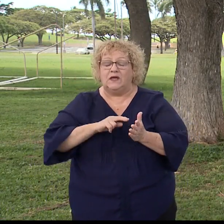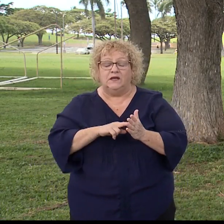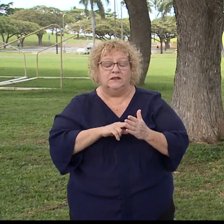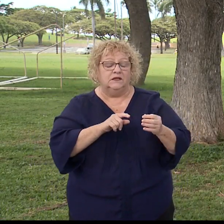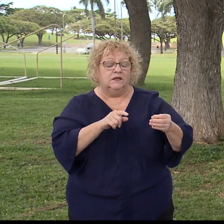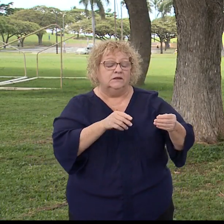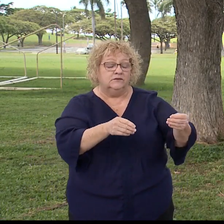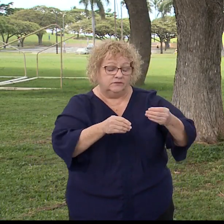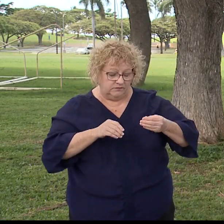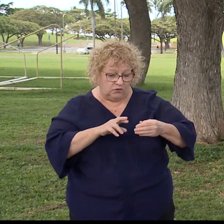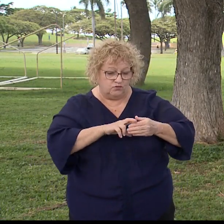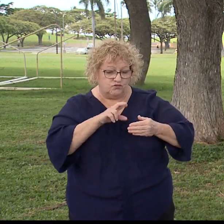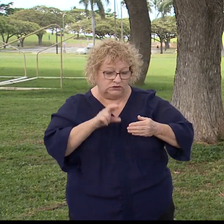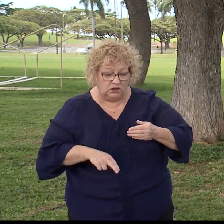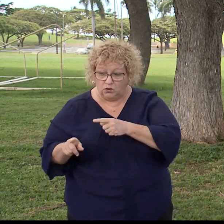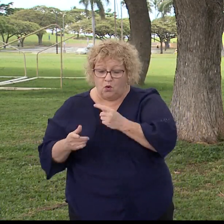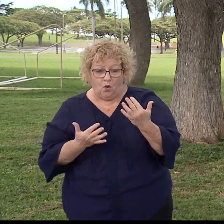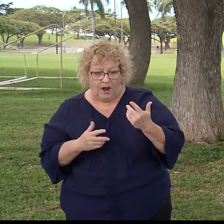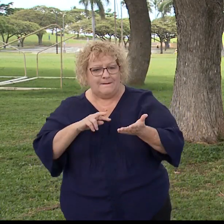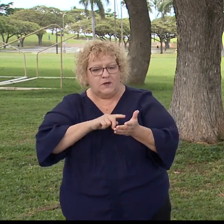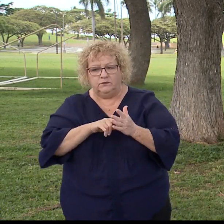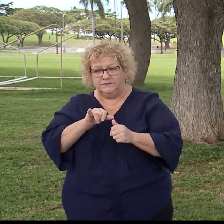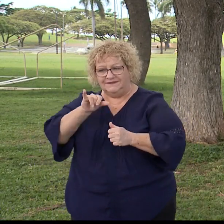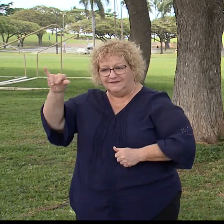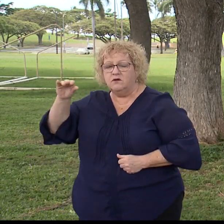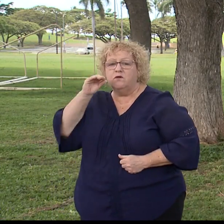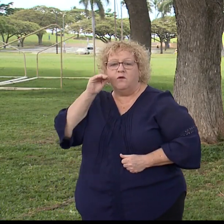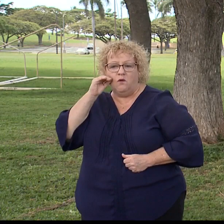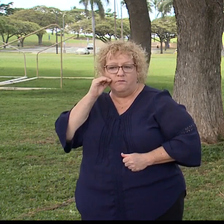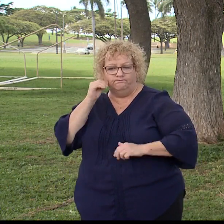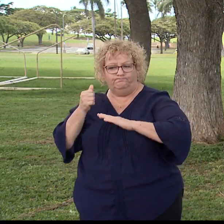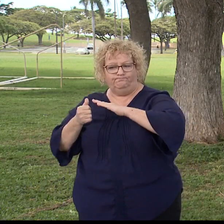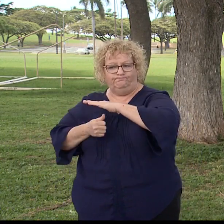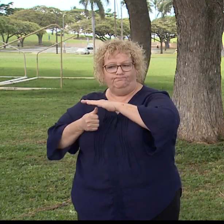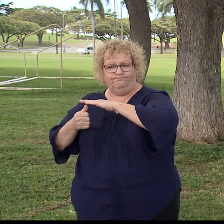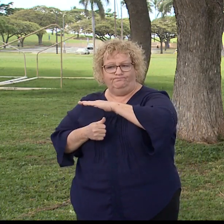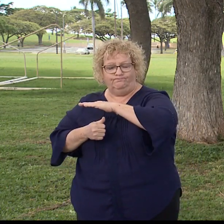BETWEENN 3 TO 5 DAYS TO GET THE RESULTS BACK. MORE THAN 1500 ARE EXPECTED TO SHOW UP TOMORROW. DR. SCOTT